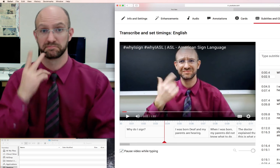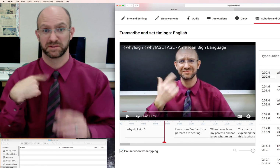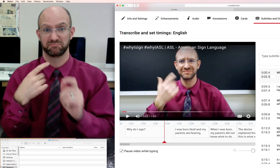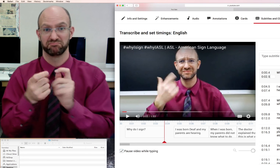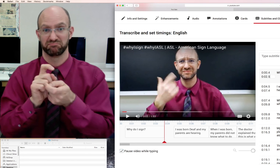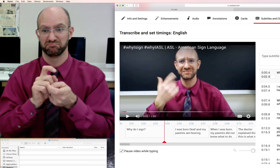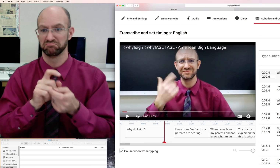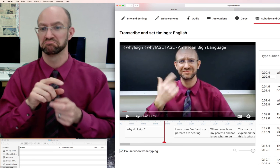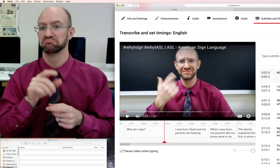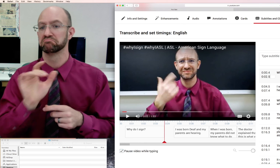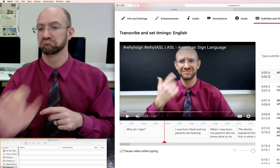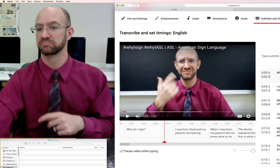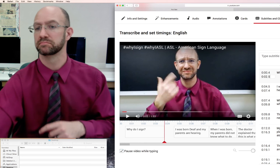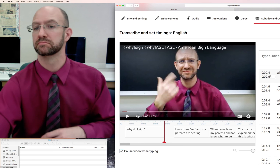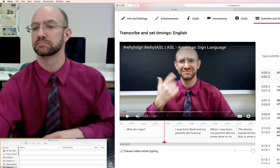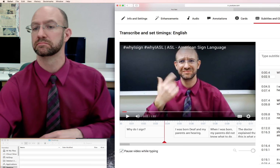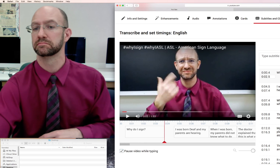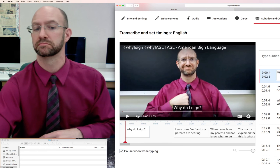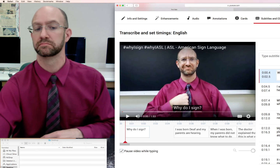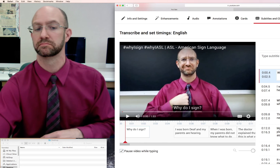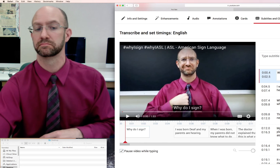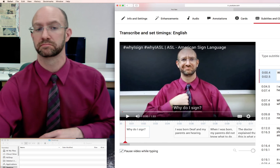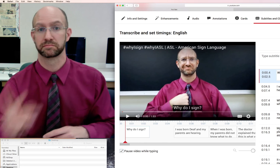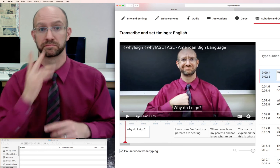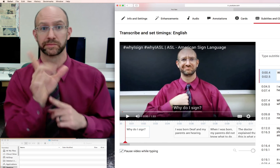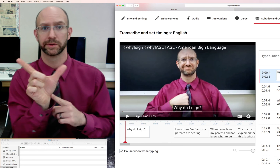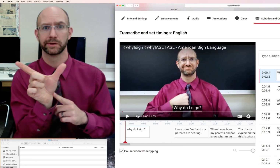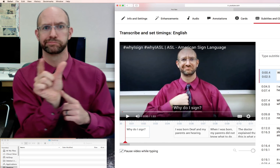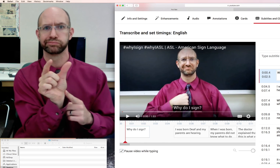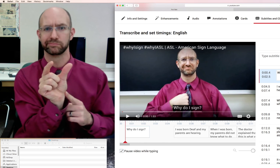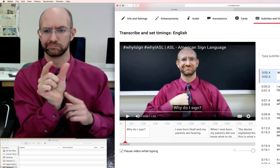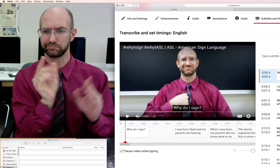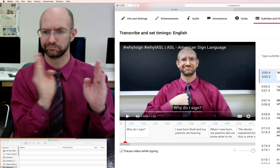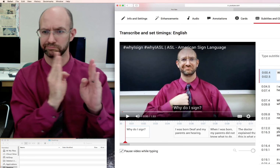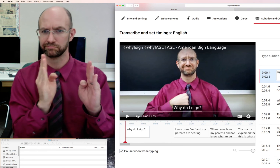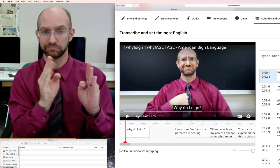You see I changed it. You see it got shorter.